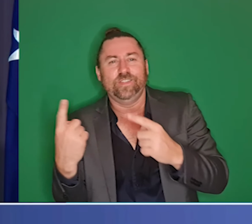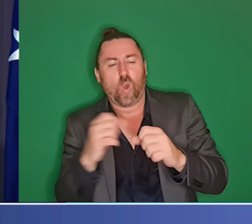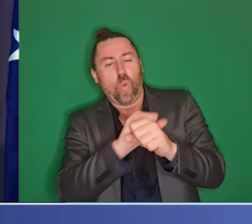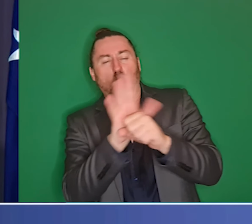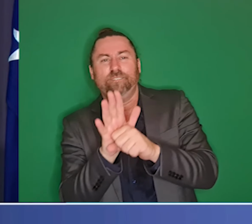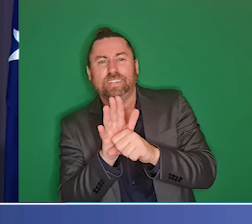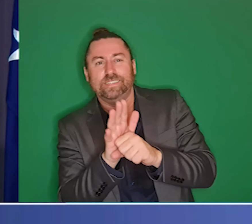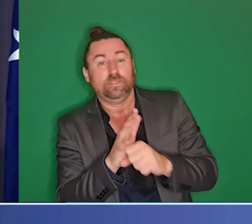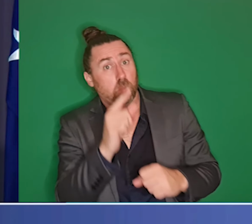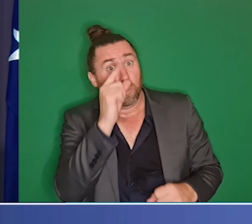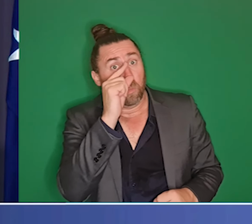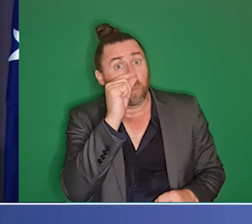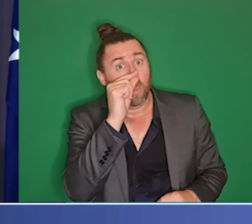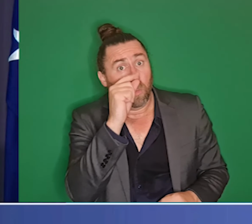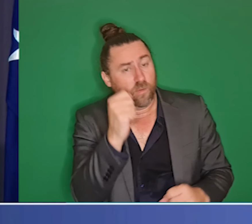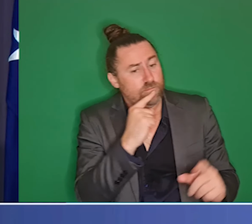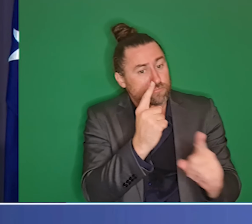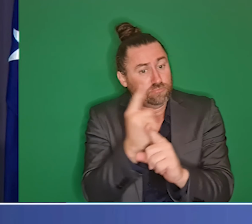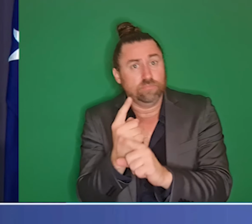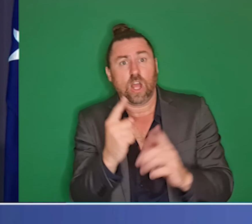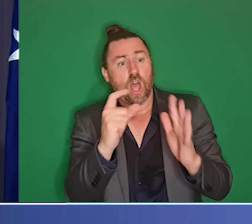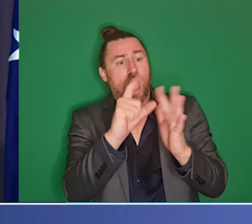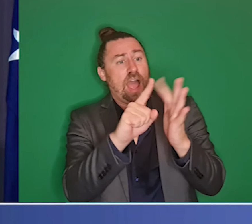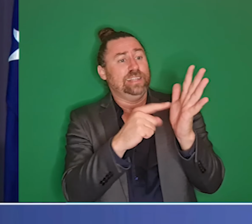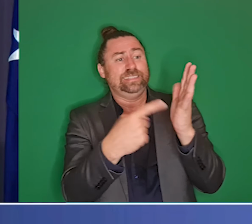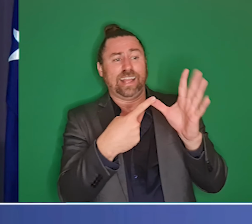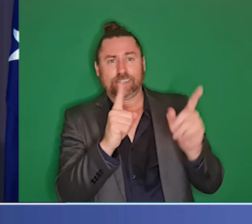There's some early signs that it protects against Delta, for example.